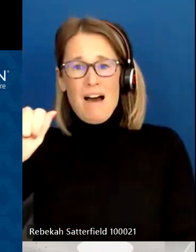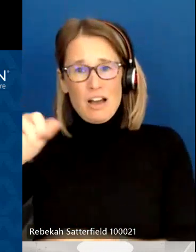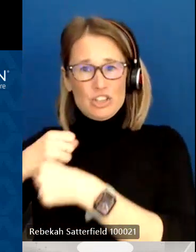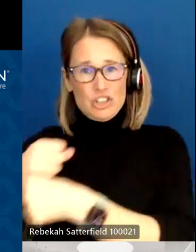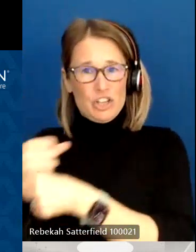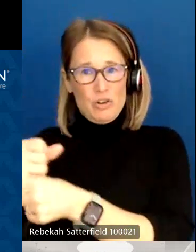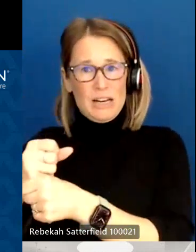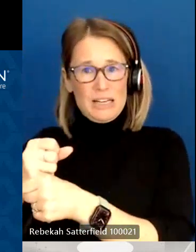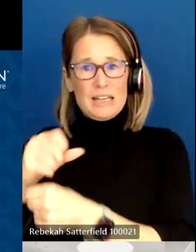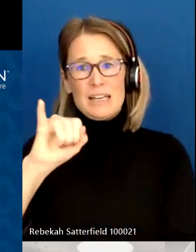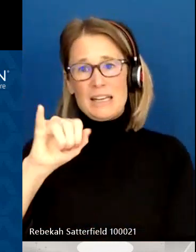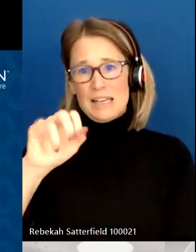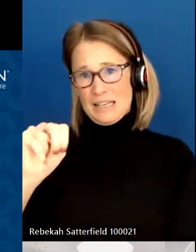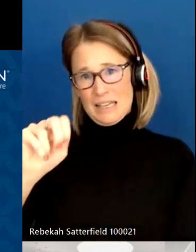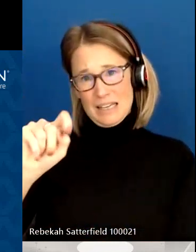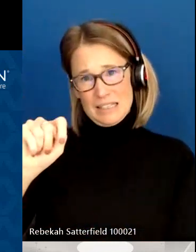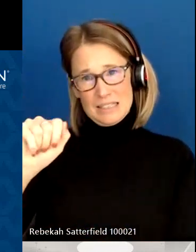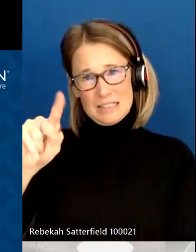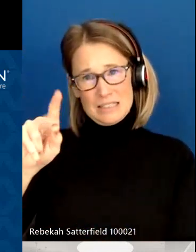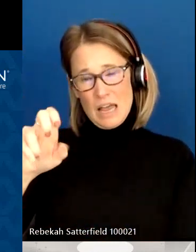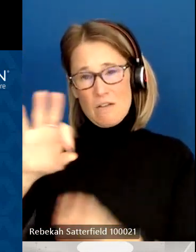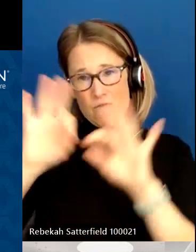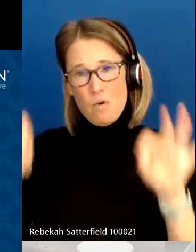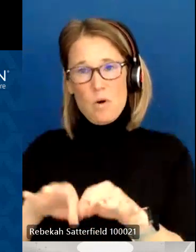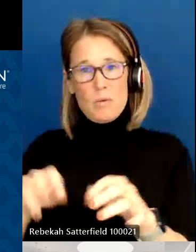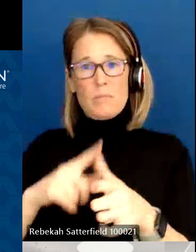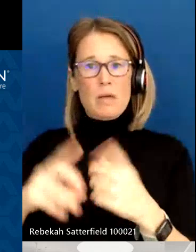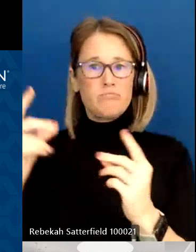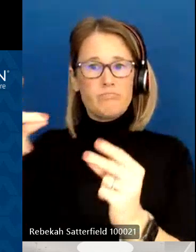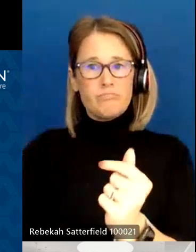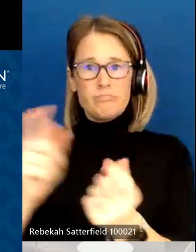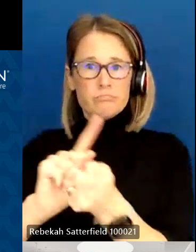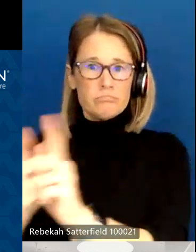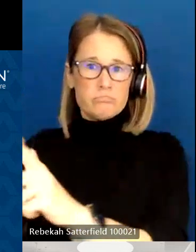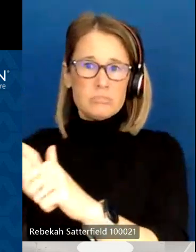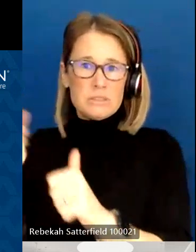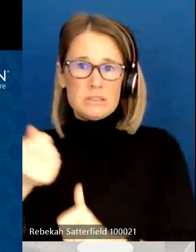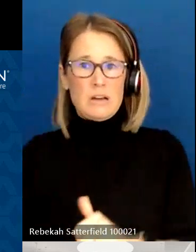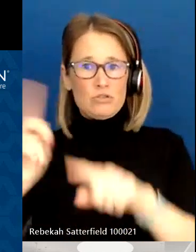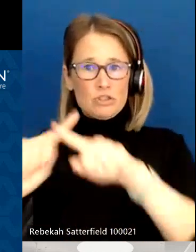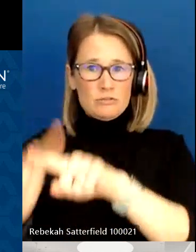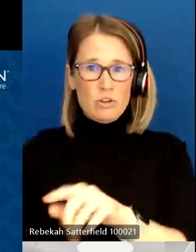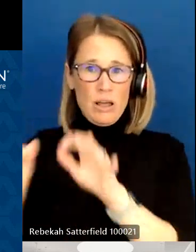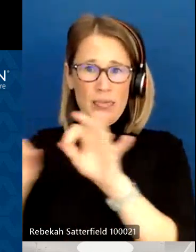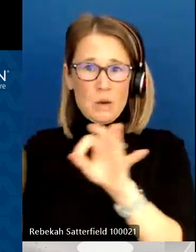and literally you know we have this in in several languages well yeah it would be really helpful but